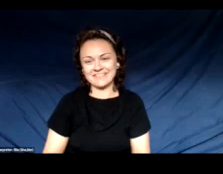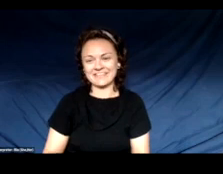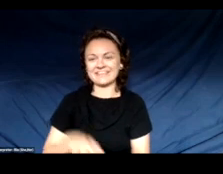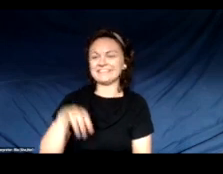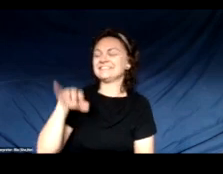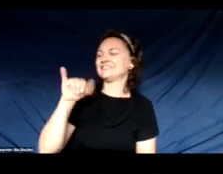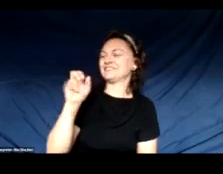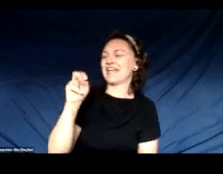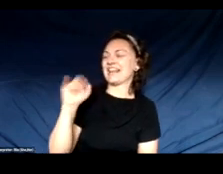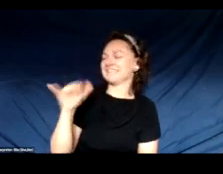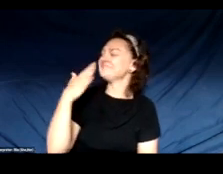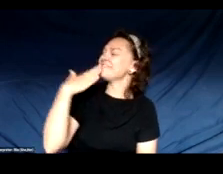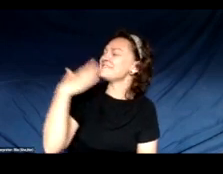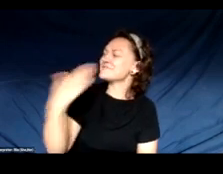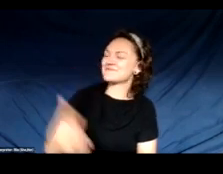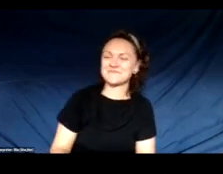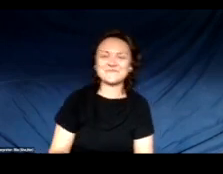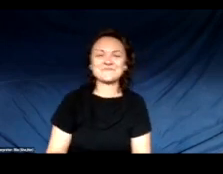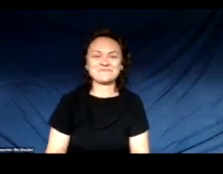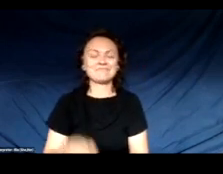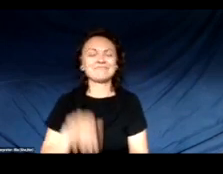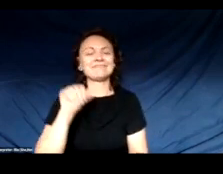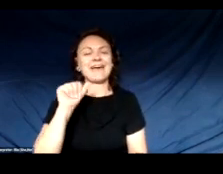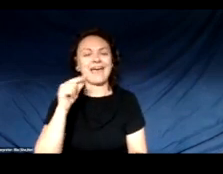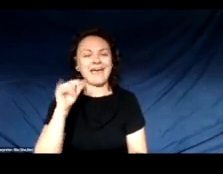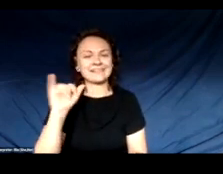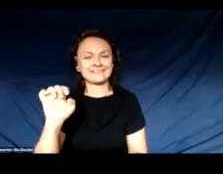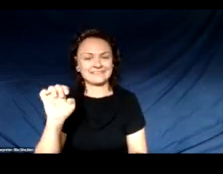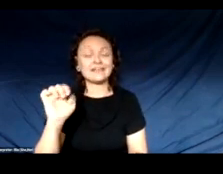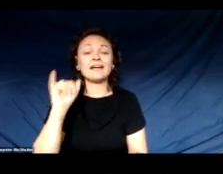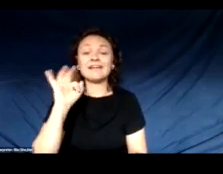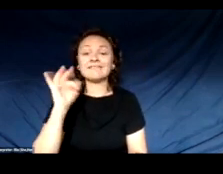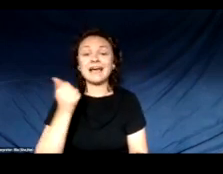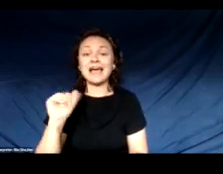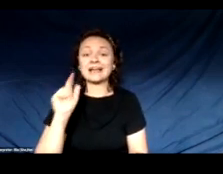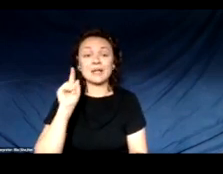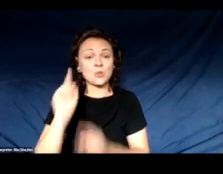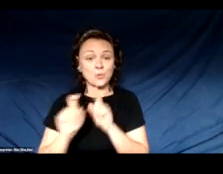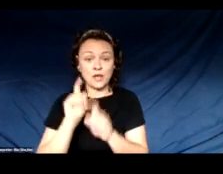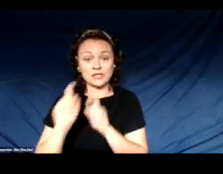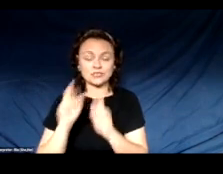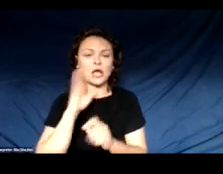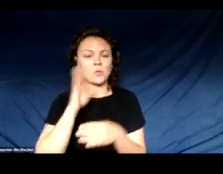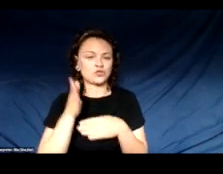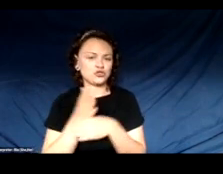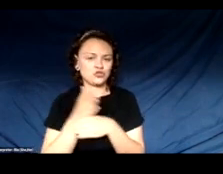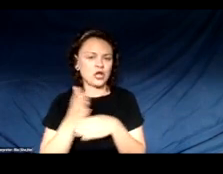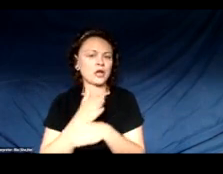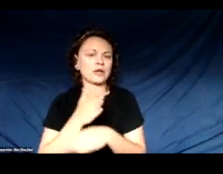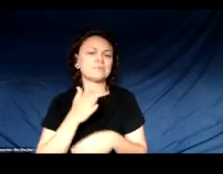Would your questions feel free to reach out to Lurie I'll share my the contact info here